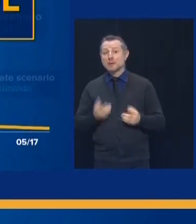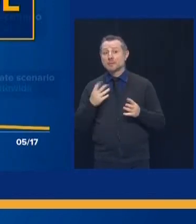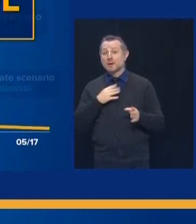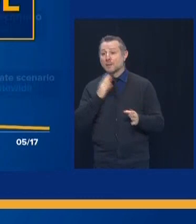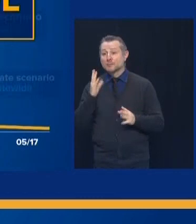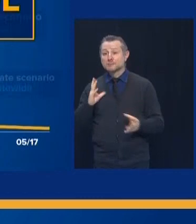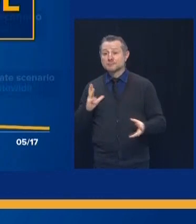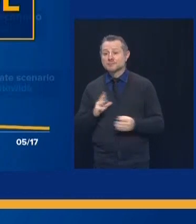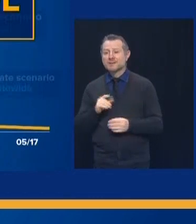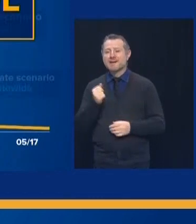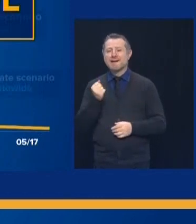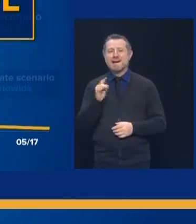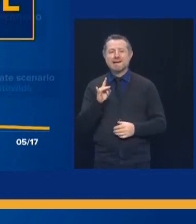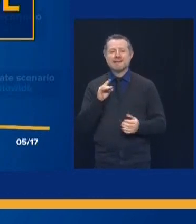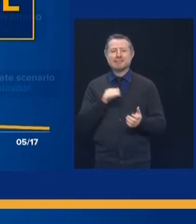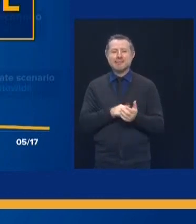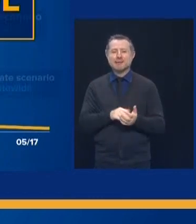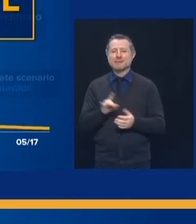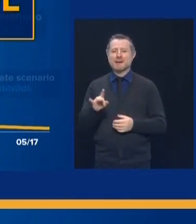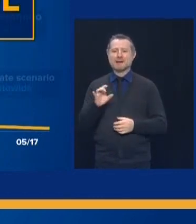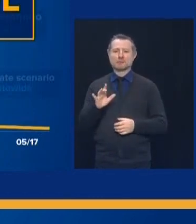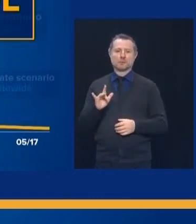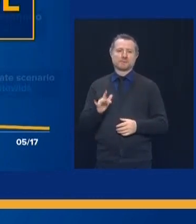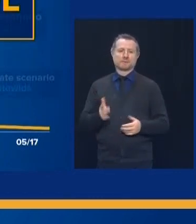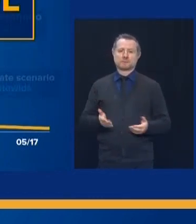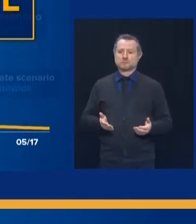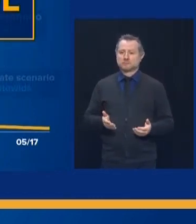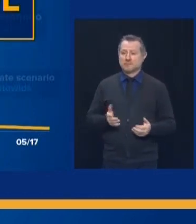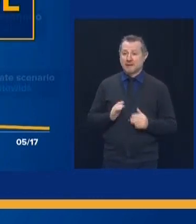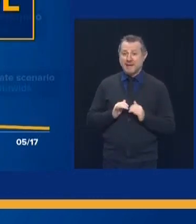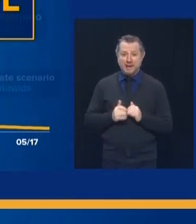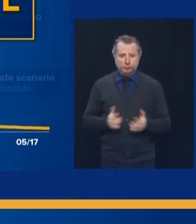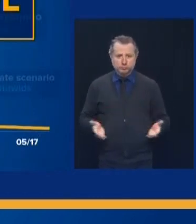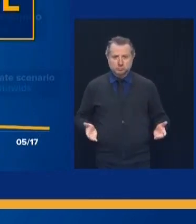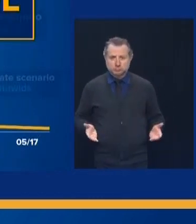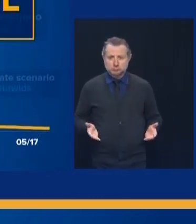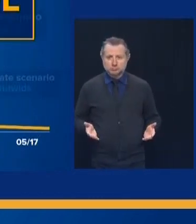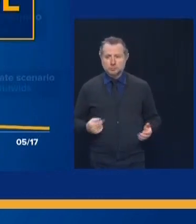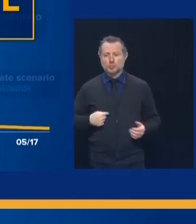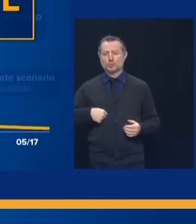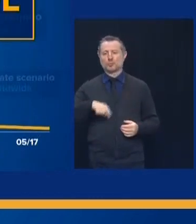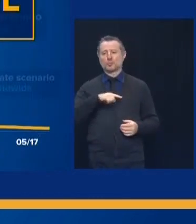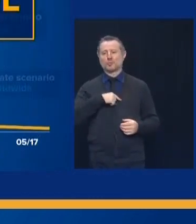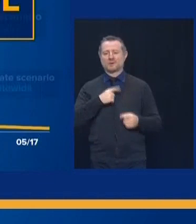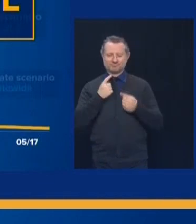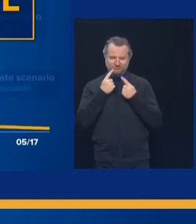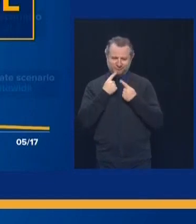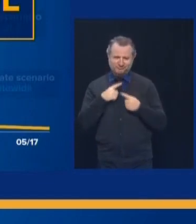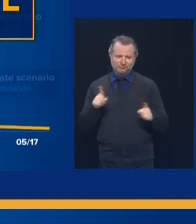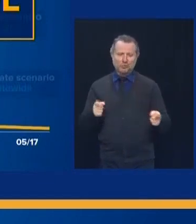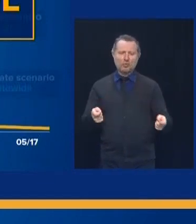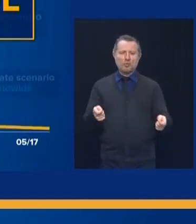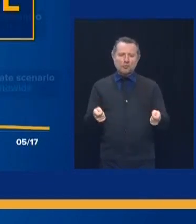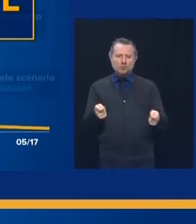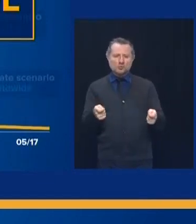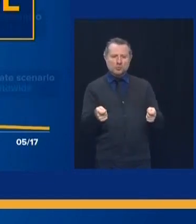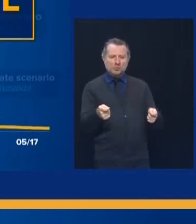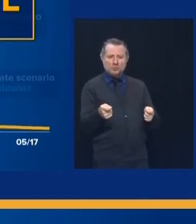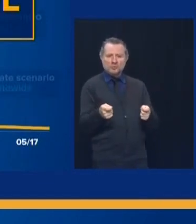z VIRUS SPREAD, 110,000 TO 140,000 PEOPLE WERE GOING TO BE HOSPITALIZED. WE ONLY HAD 18,000 HOSPITALIZED. WHY?